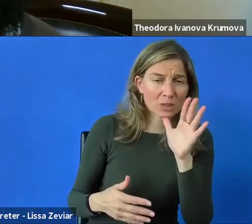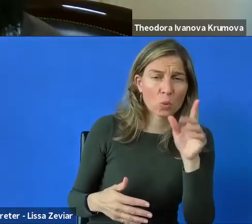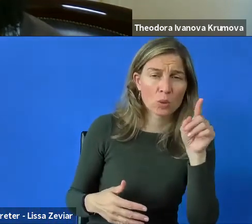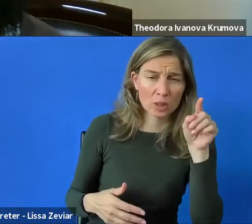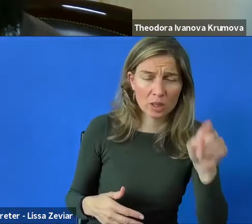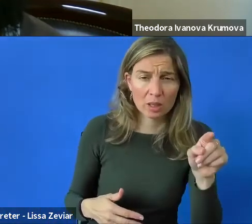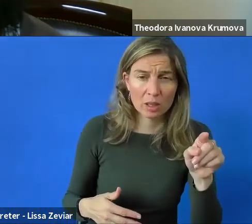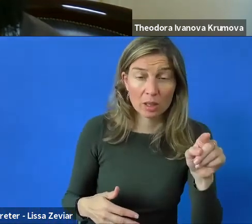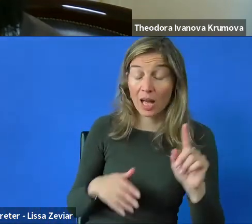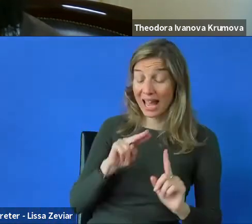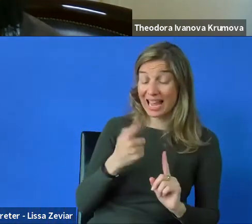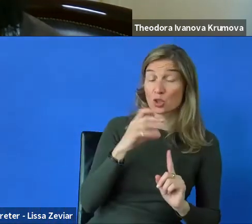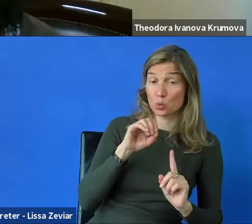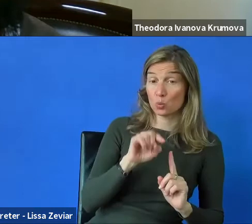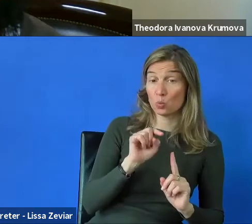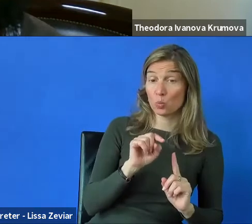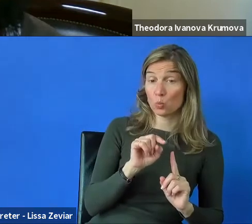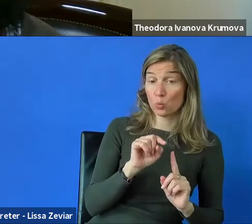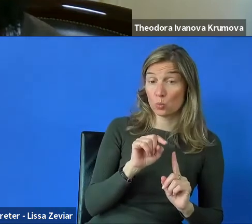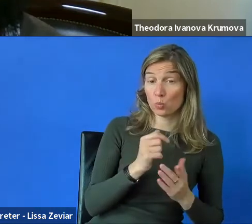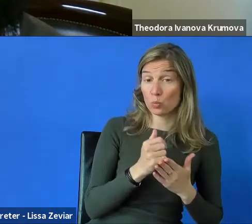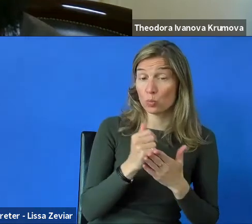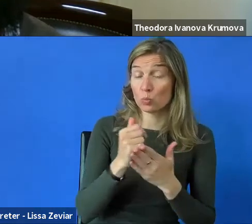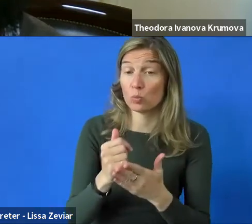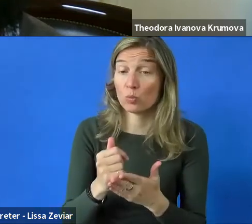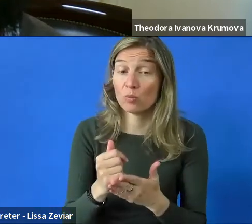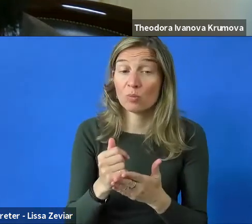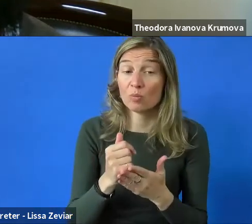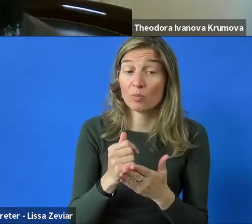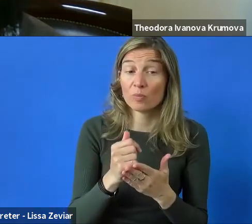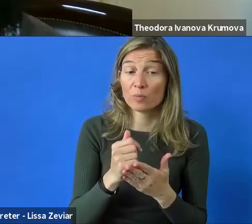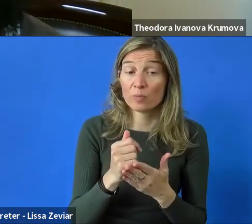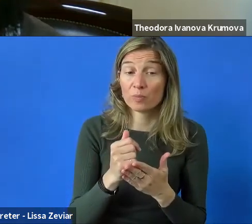and user testers to prove discrimination